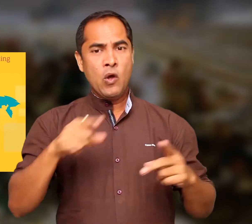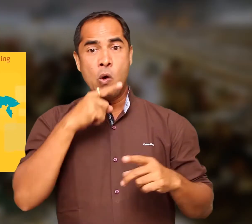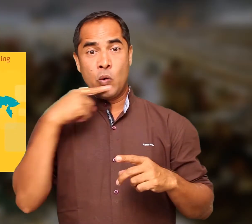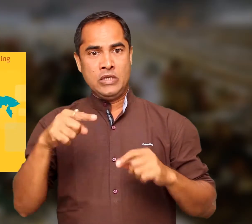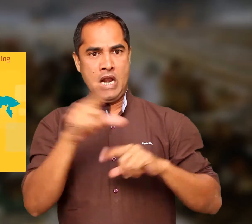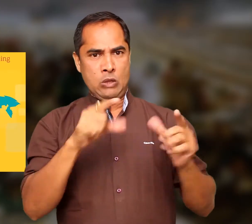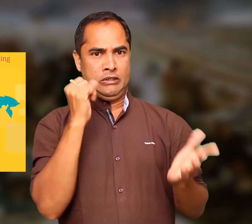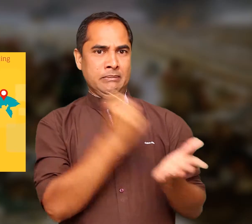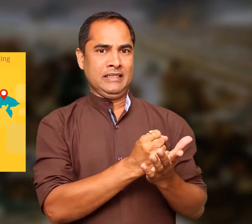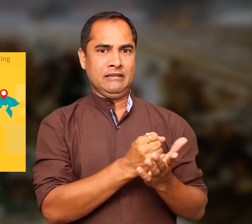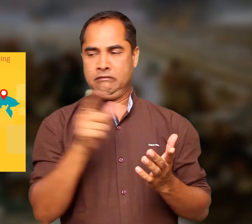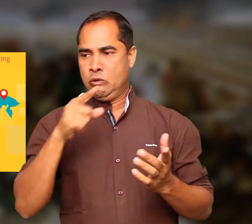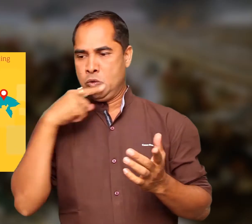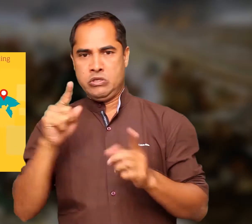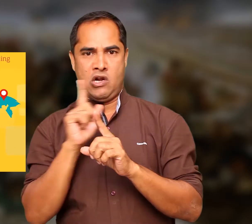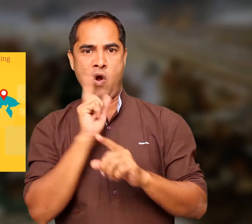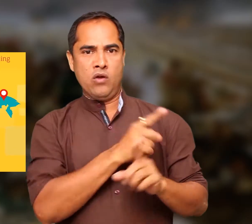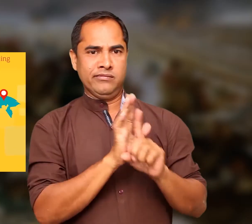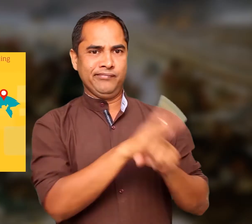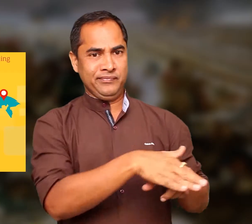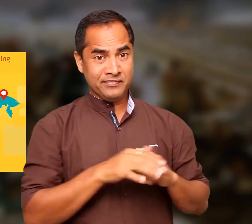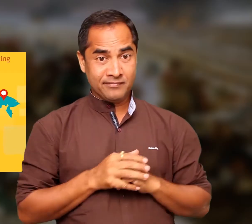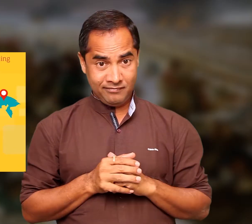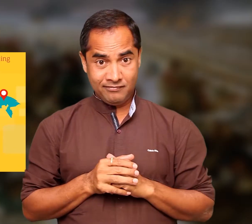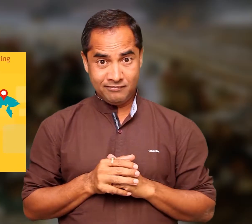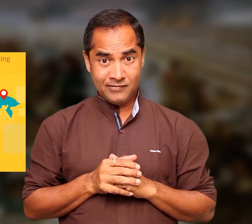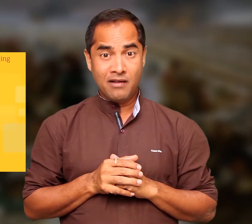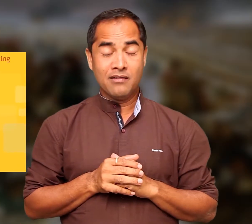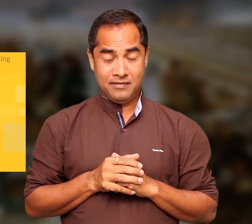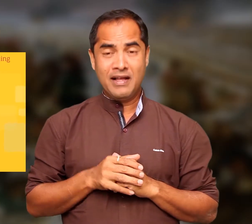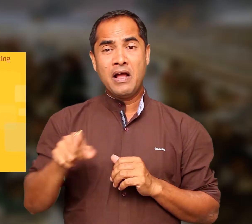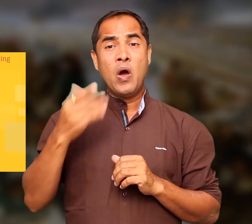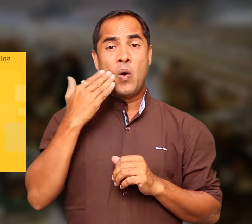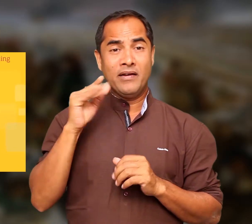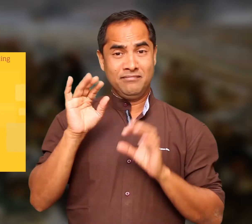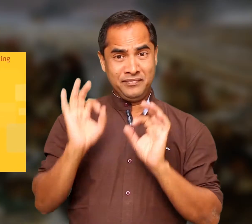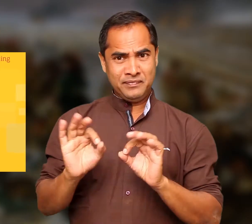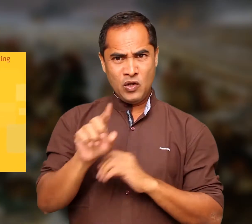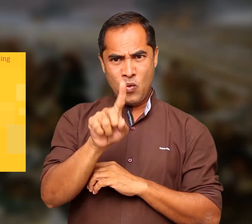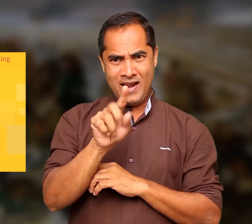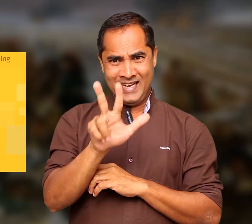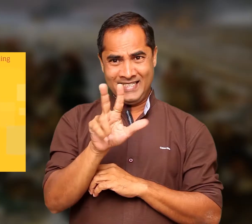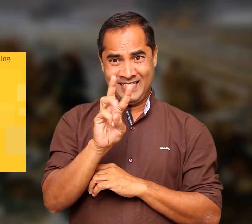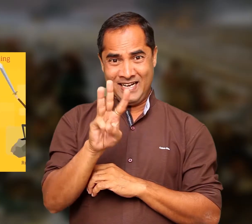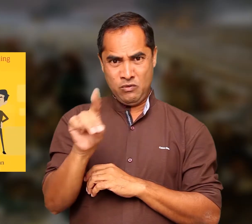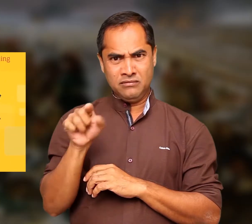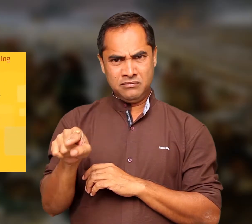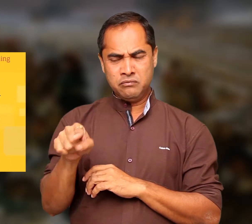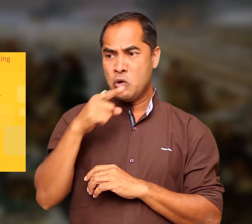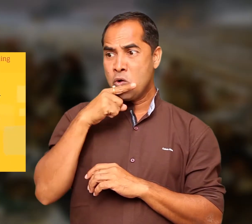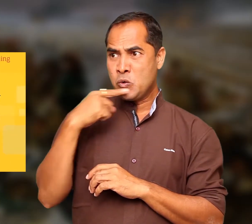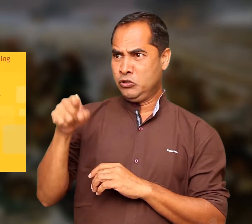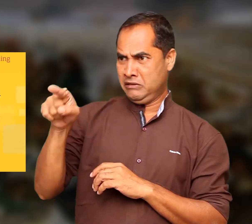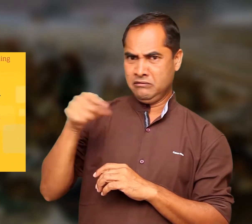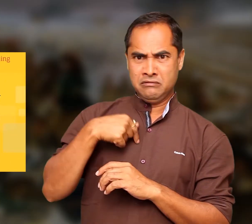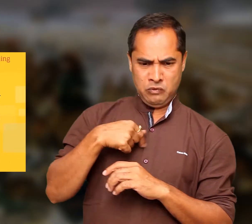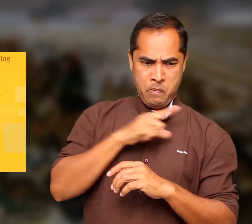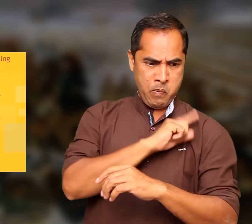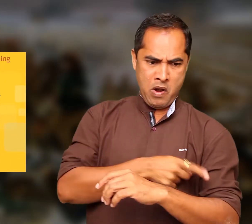Russian language was imposed everywhere. In 1831 an armed rebellion took place